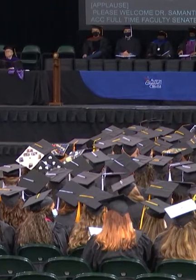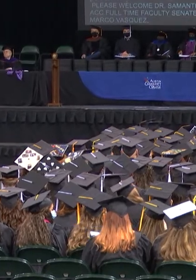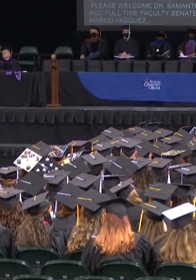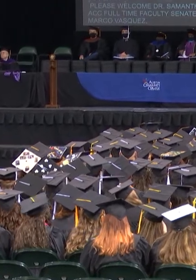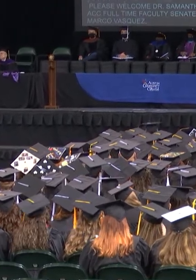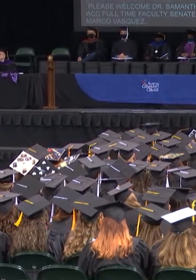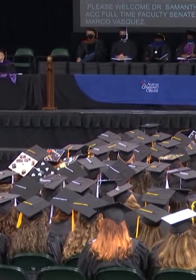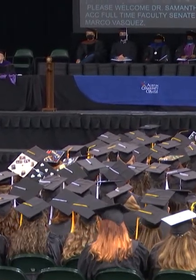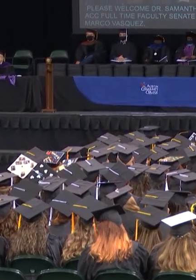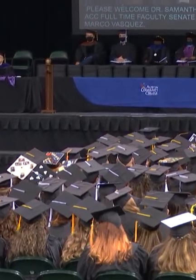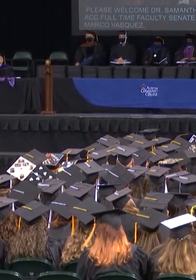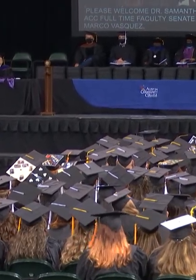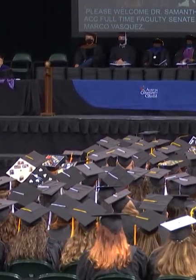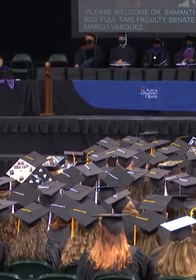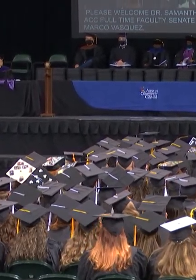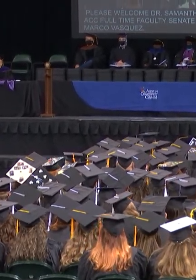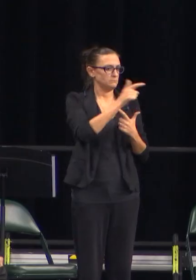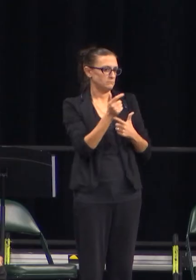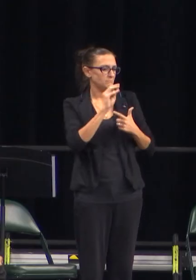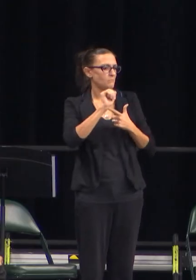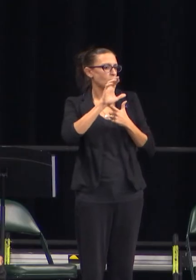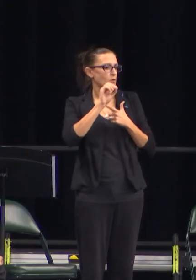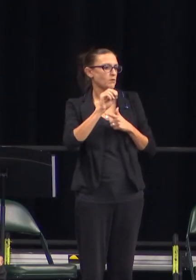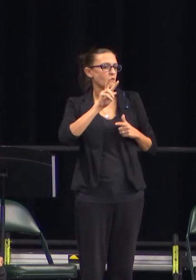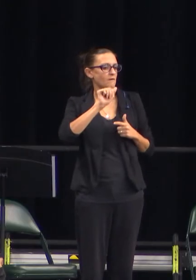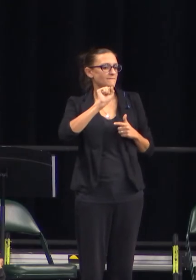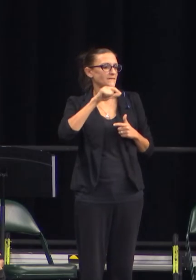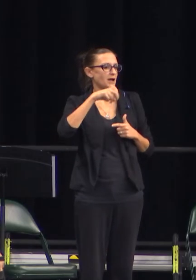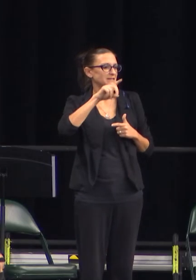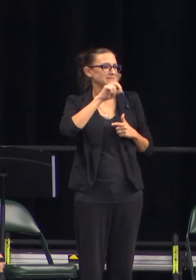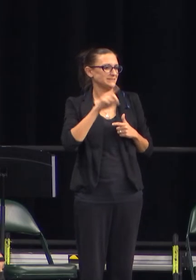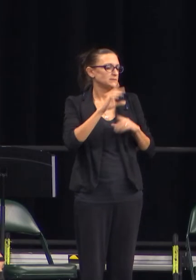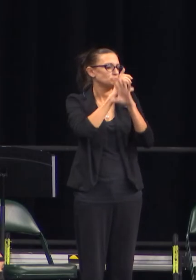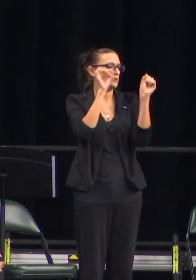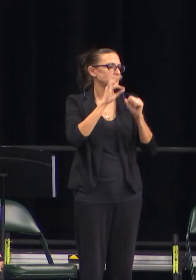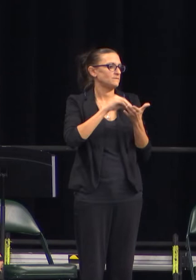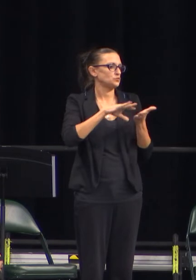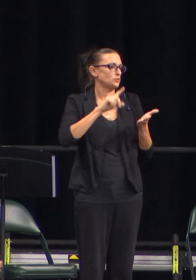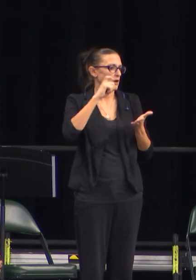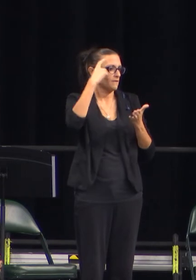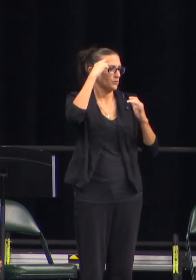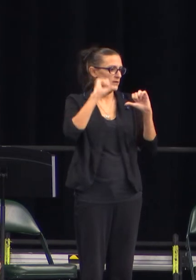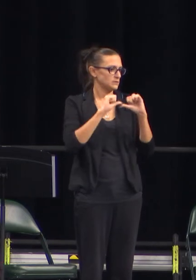She will be followed by Marco Vasquez, President of the Student Government Association.